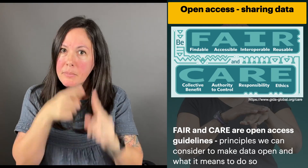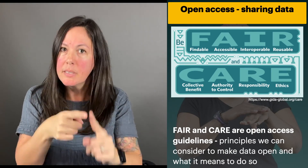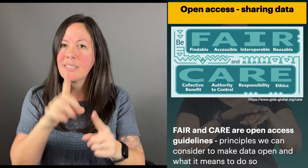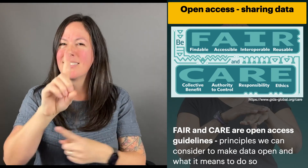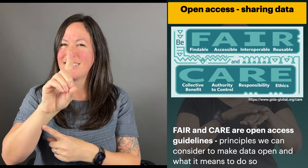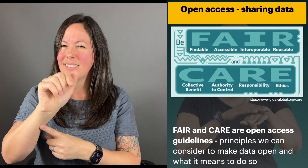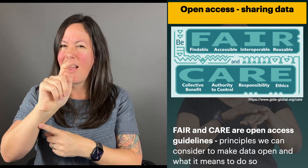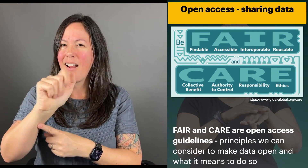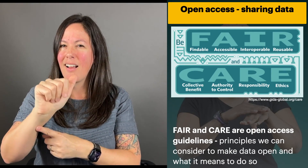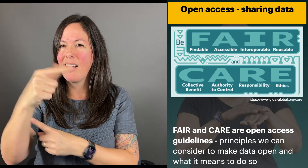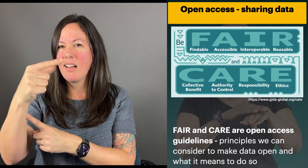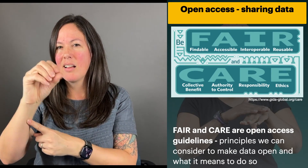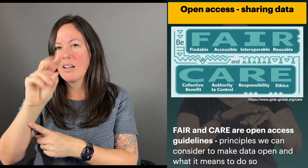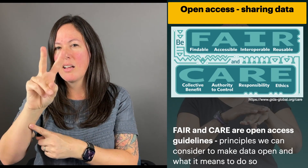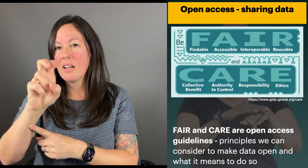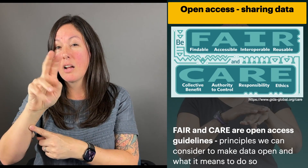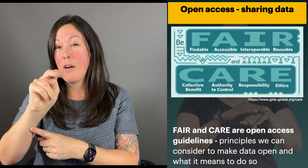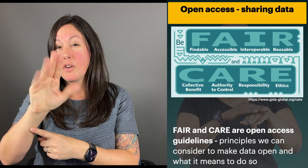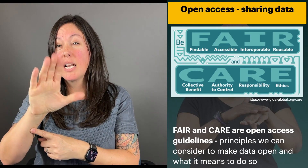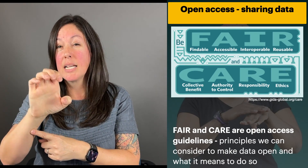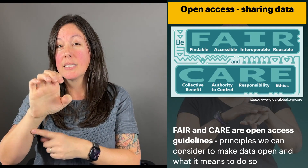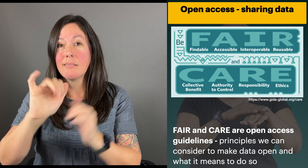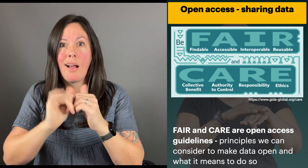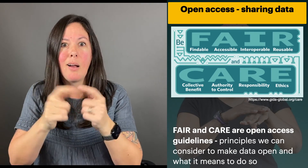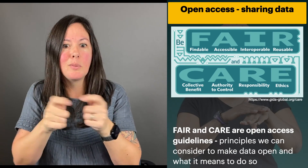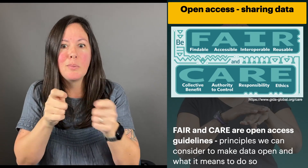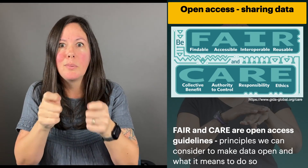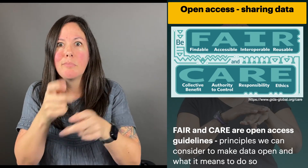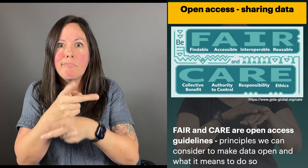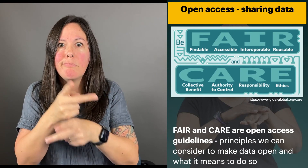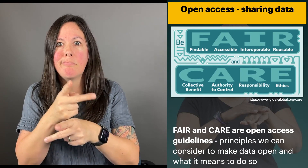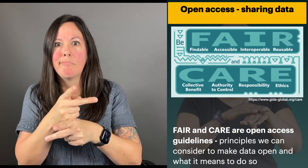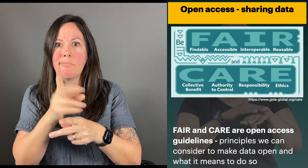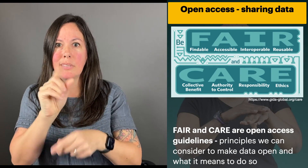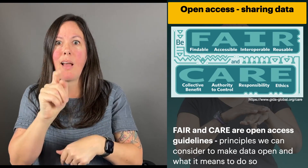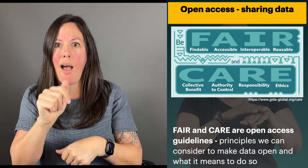is coming from are these Collective